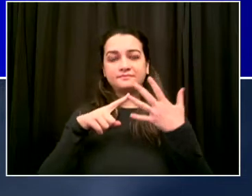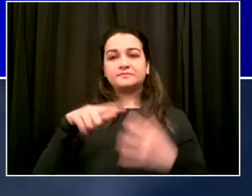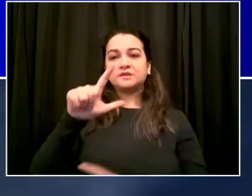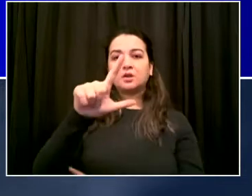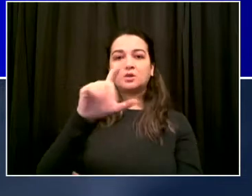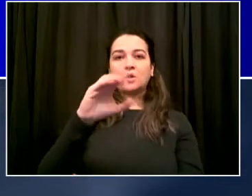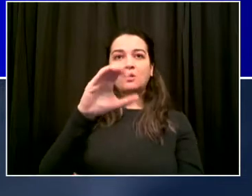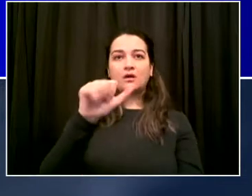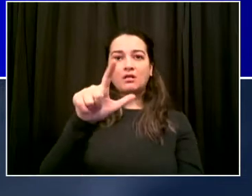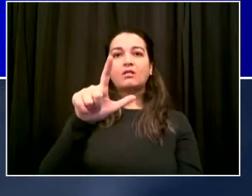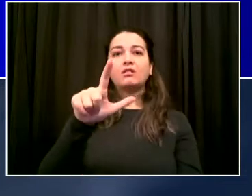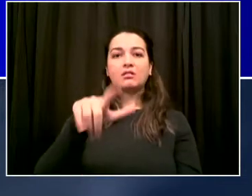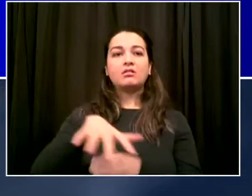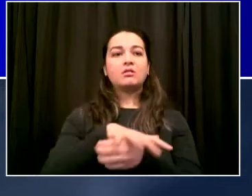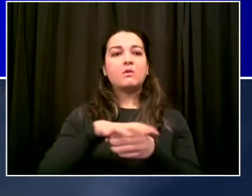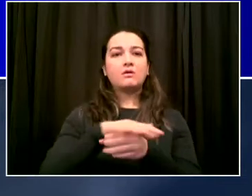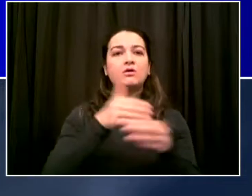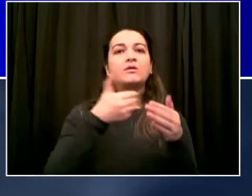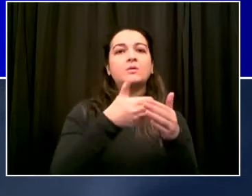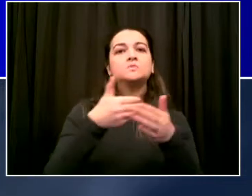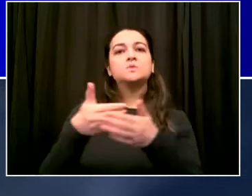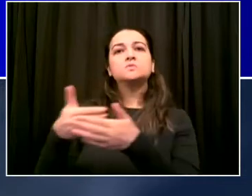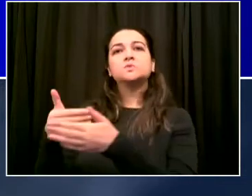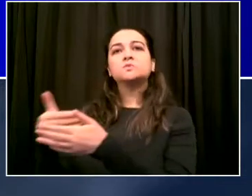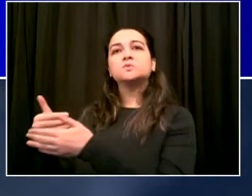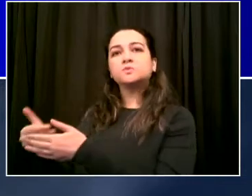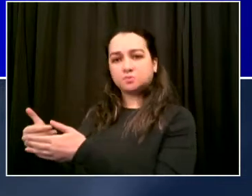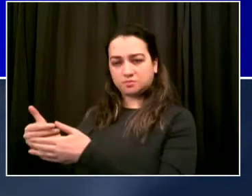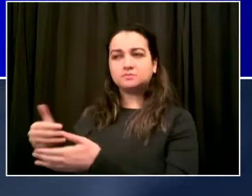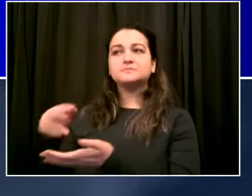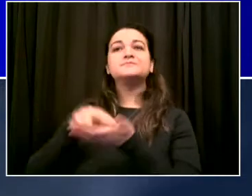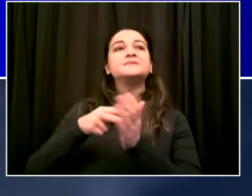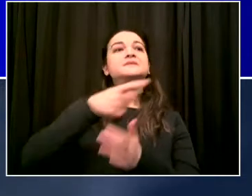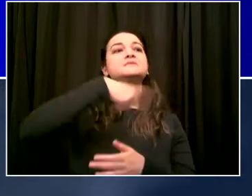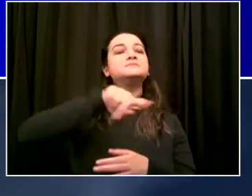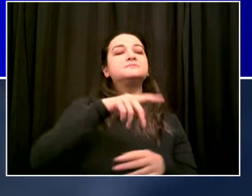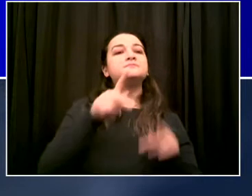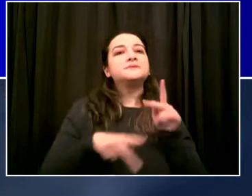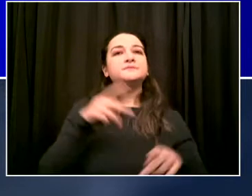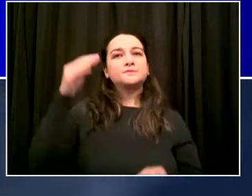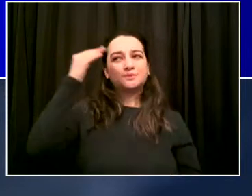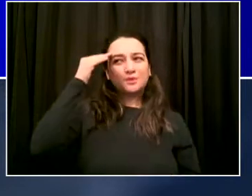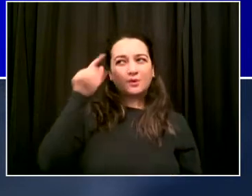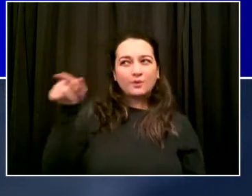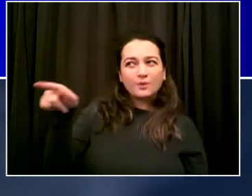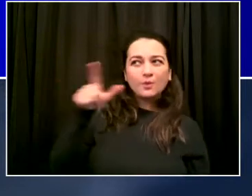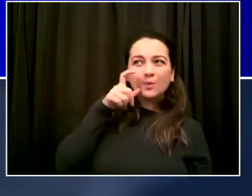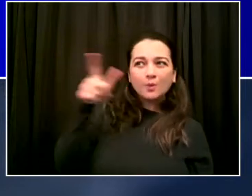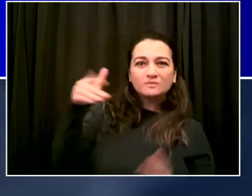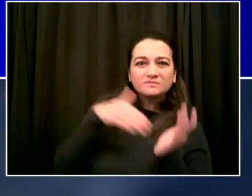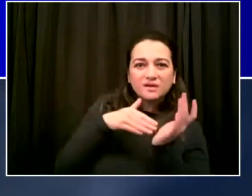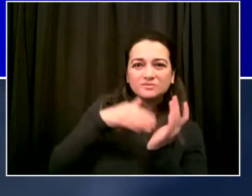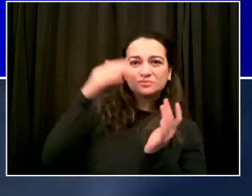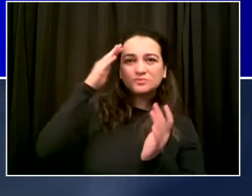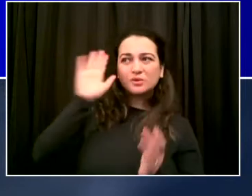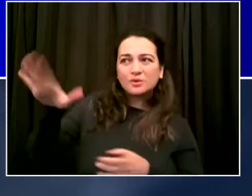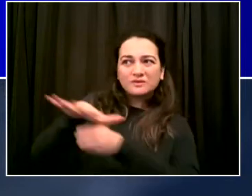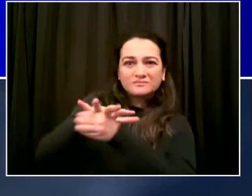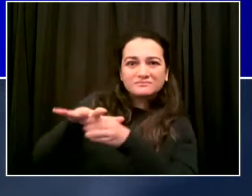THIS PROCESS. IF THEY ARE GOING TO A LOCAL SITE, IF YOU'RE